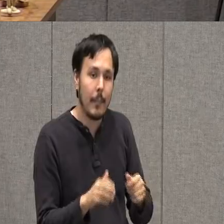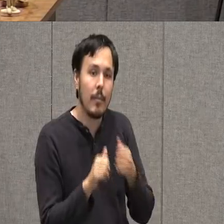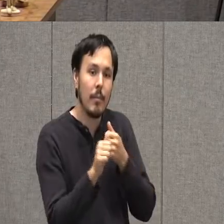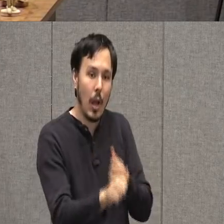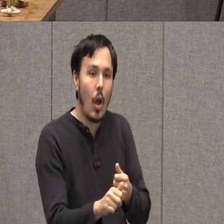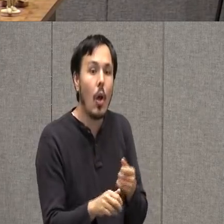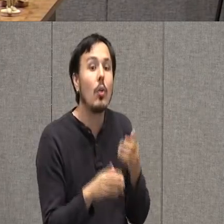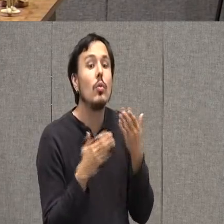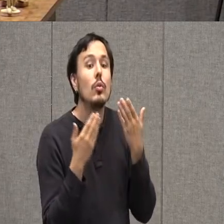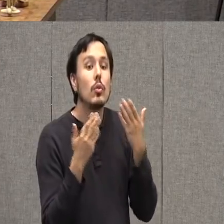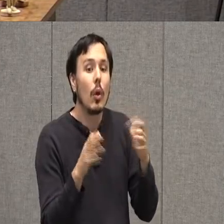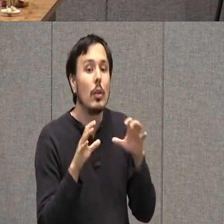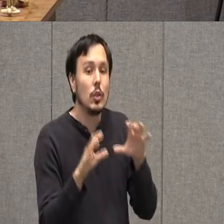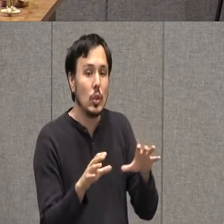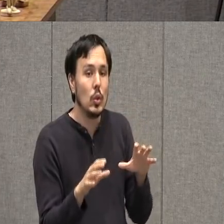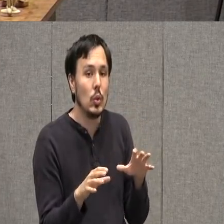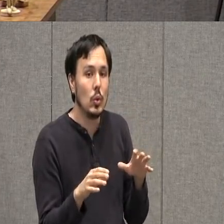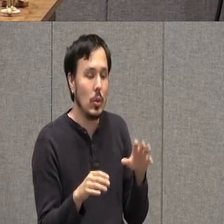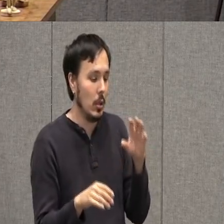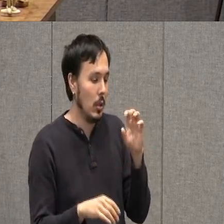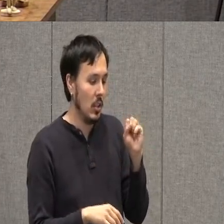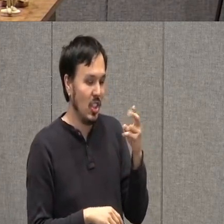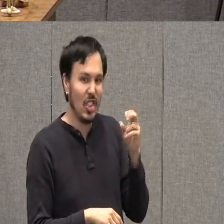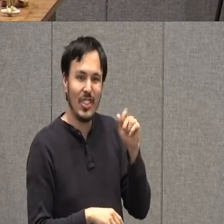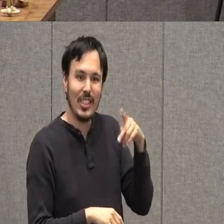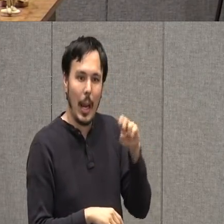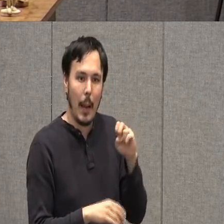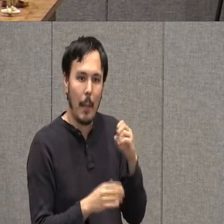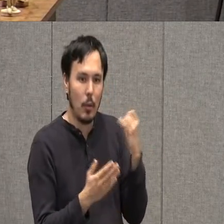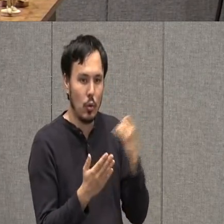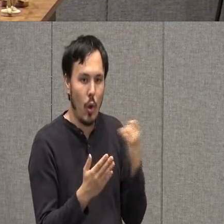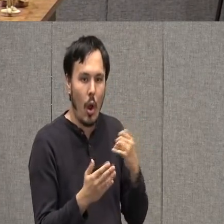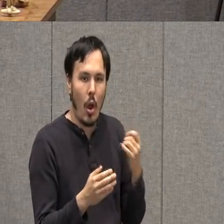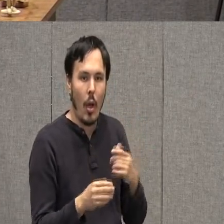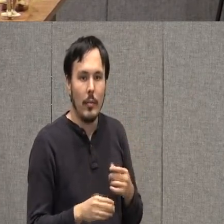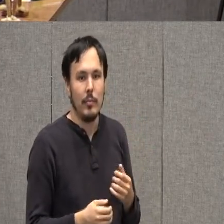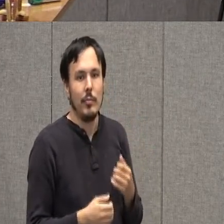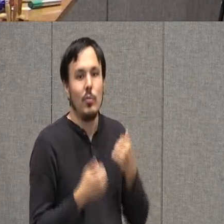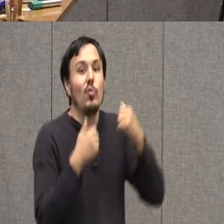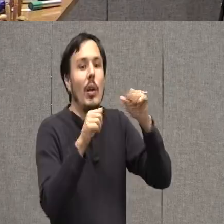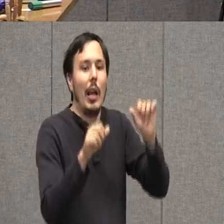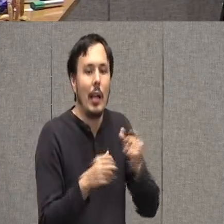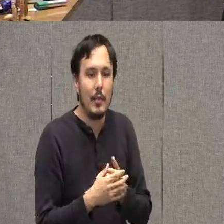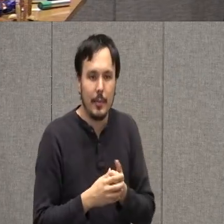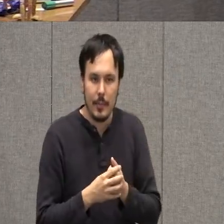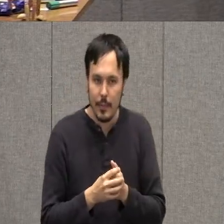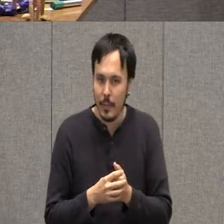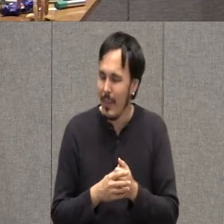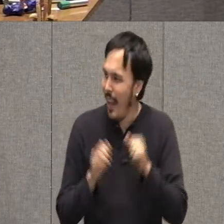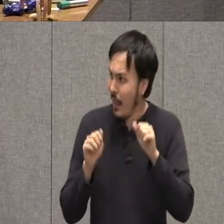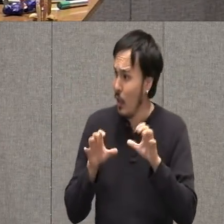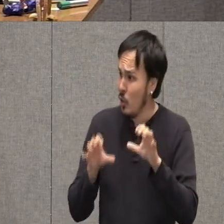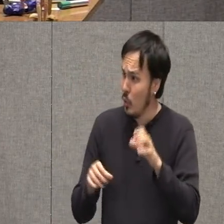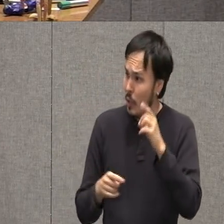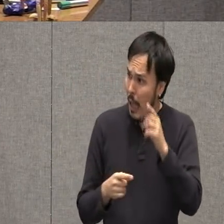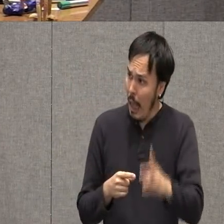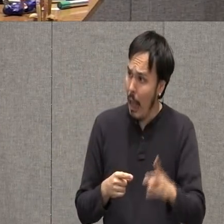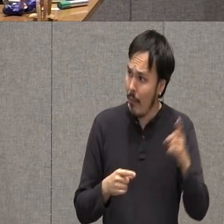and go straight to this sort of shapey way to be. Let's just try it out. [Ley] And I can use kind of a hybrid too, right? Whatever you wanna try.